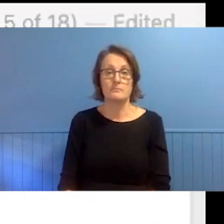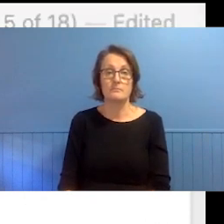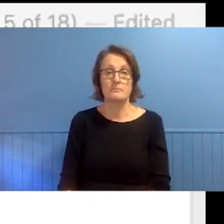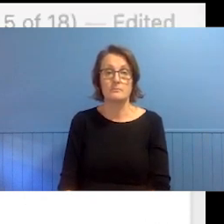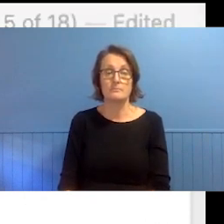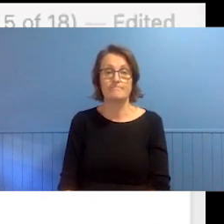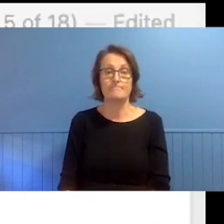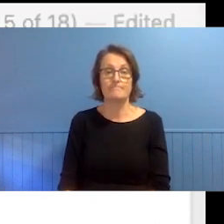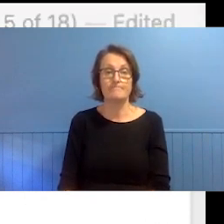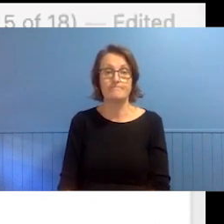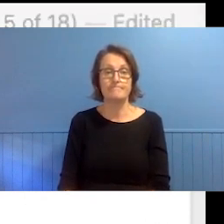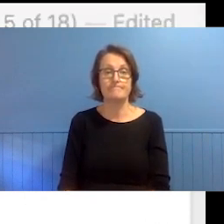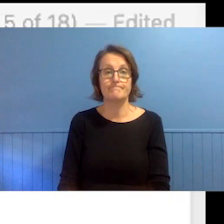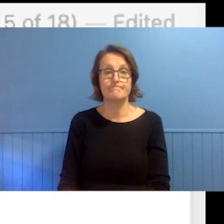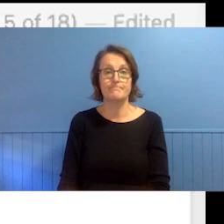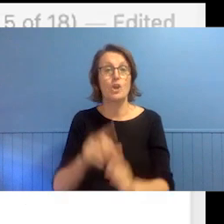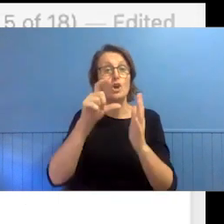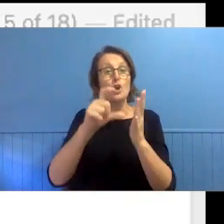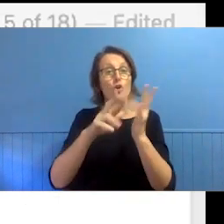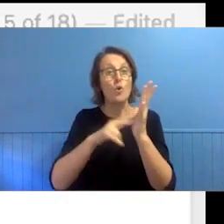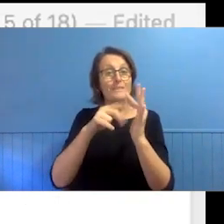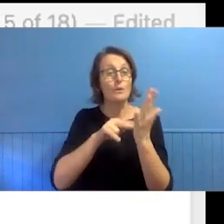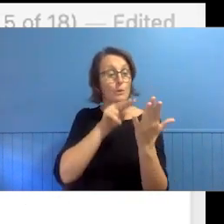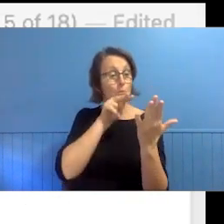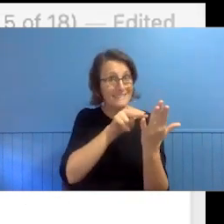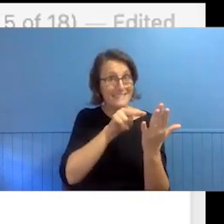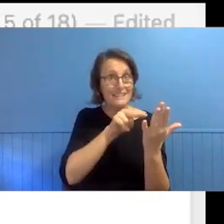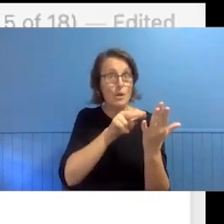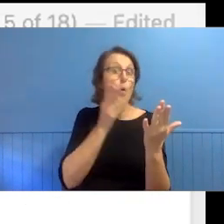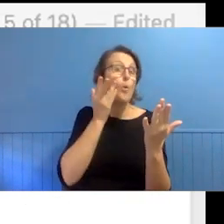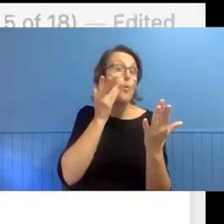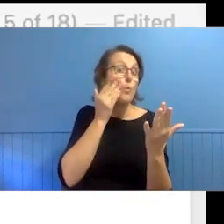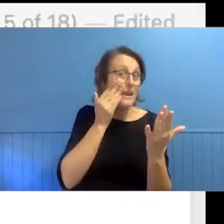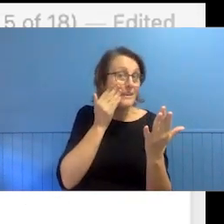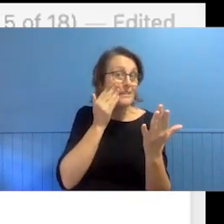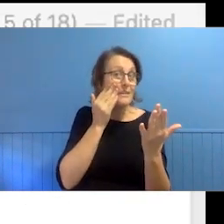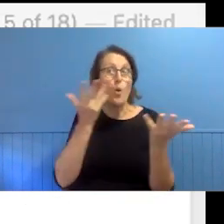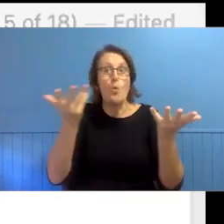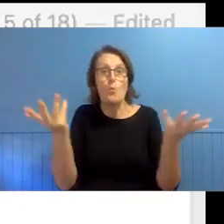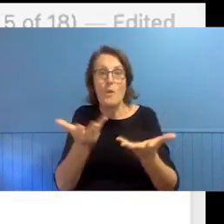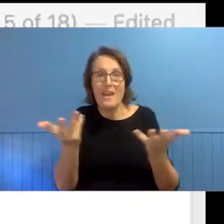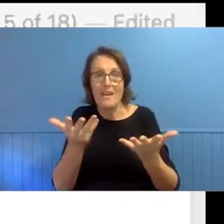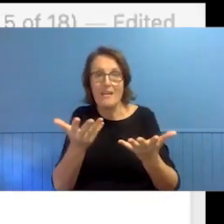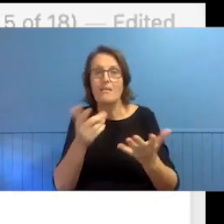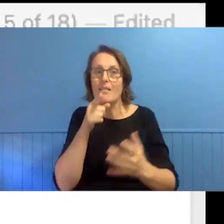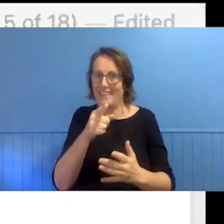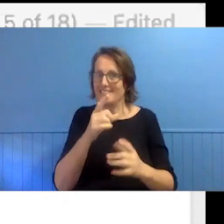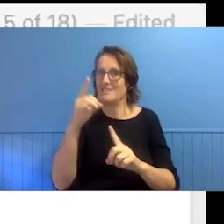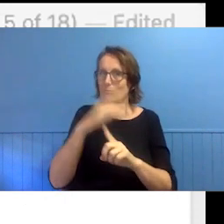we engage with it. That's because what we want to achieve when we